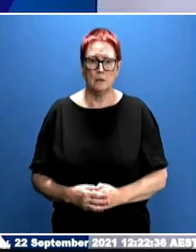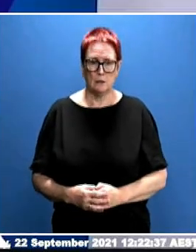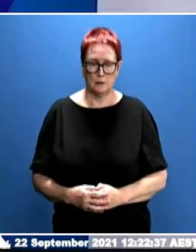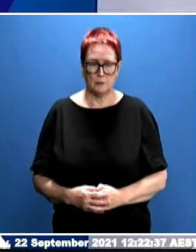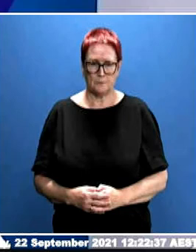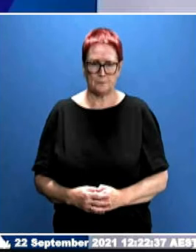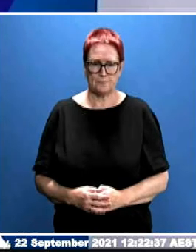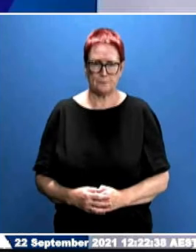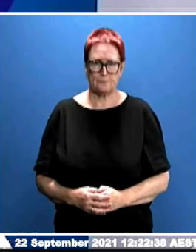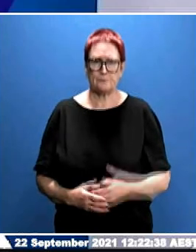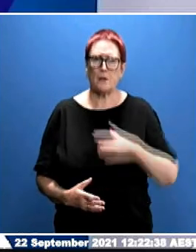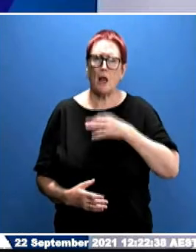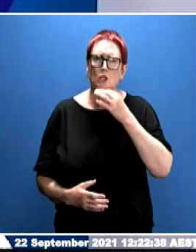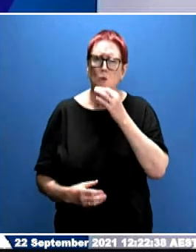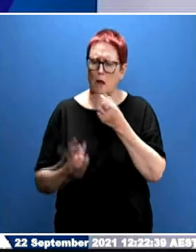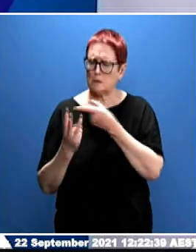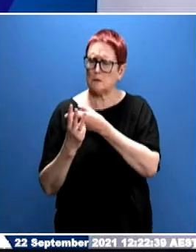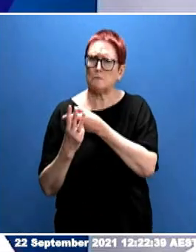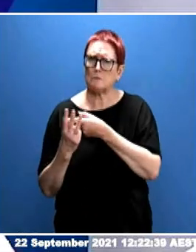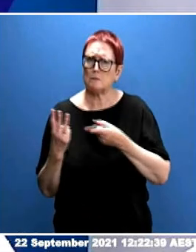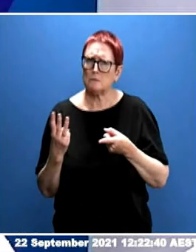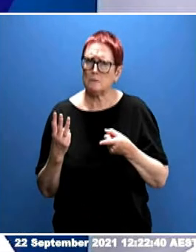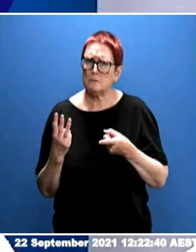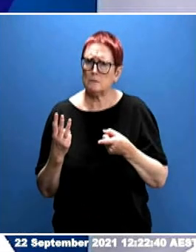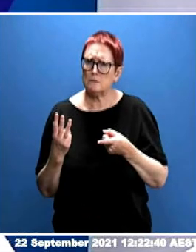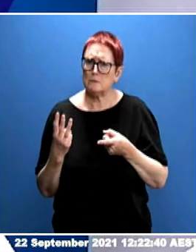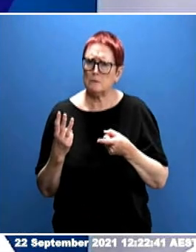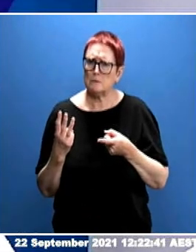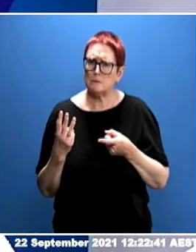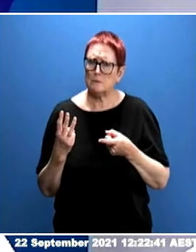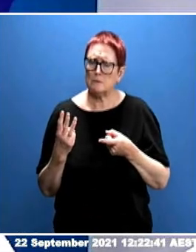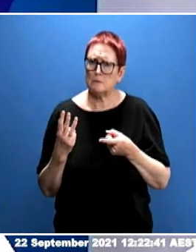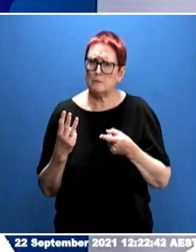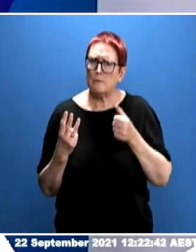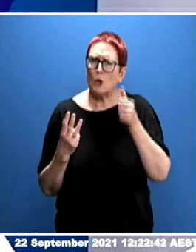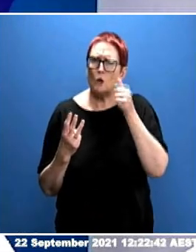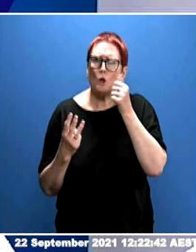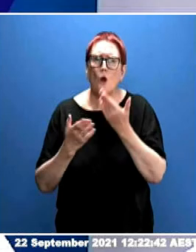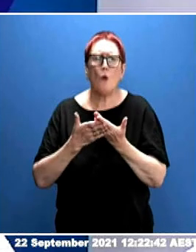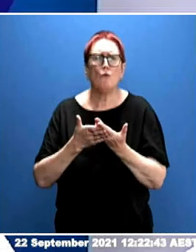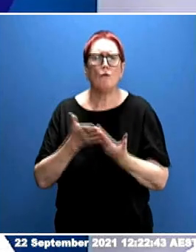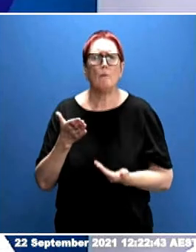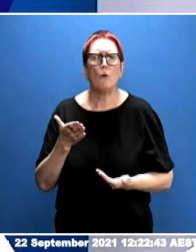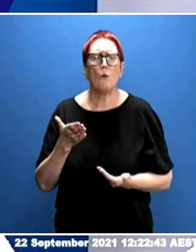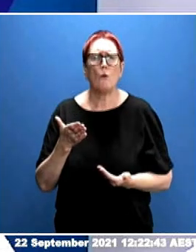of the panel are familiar with the report that was completed